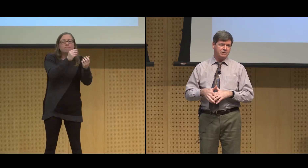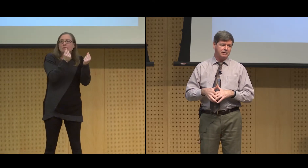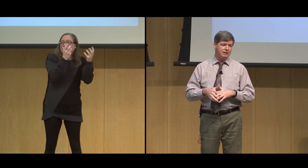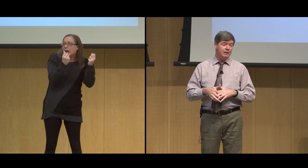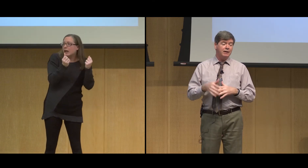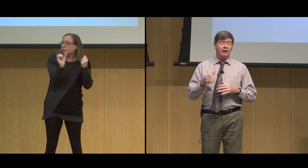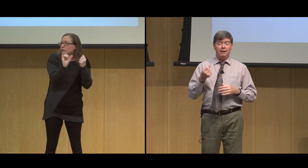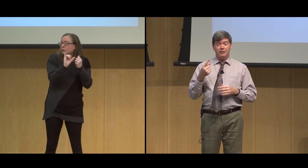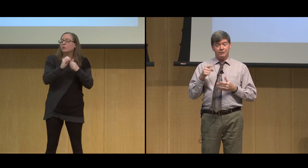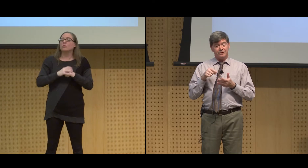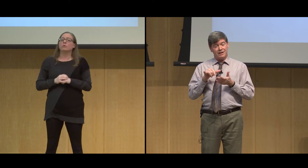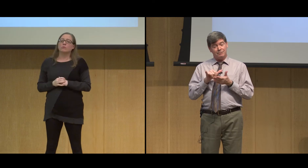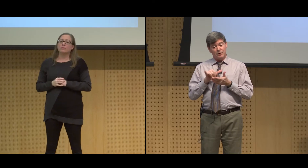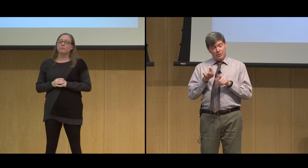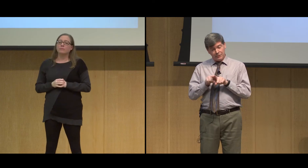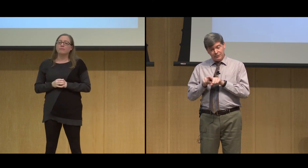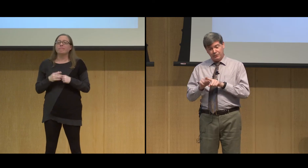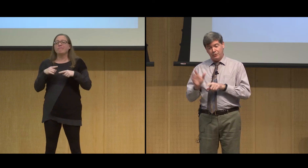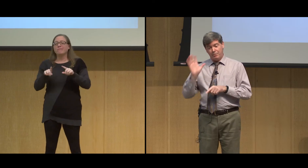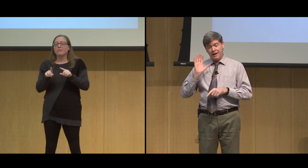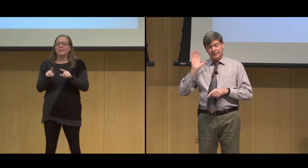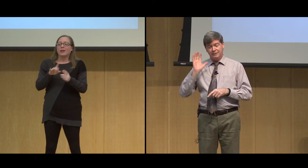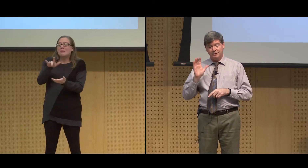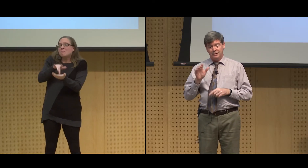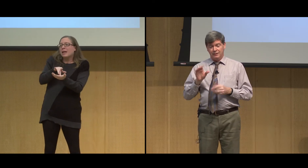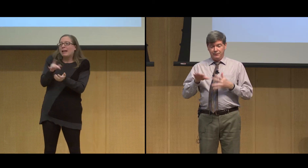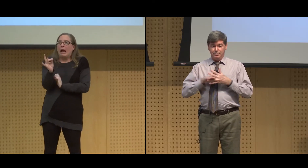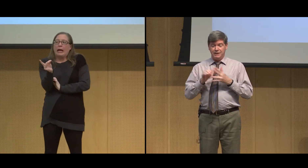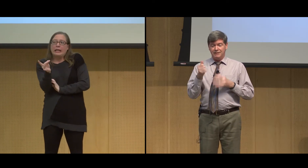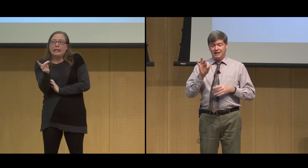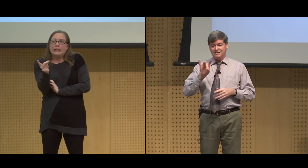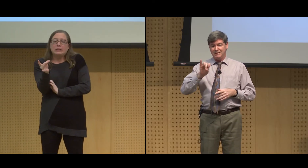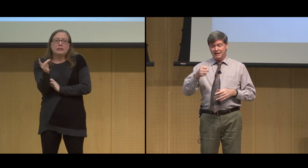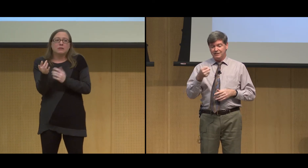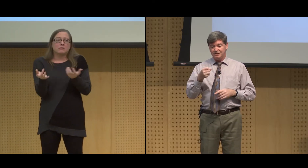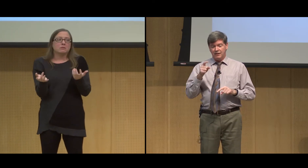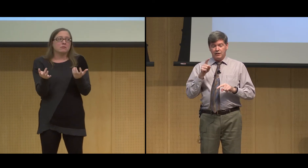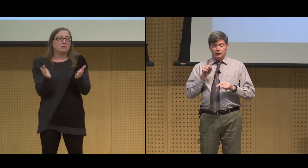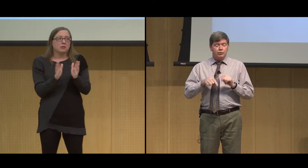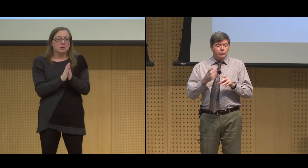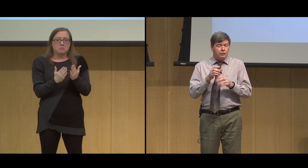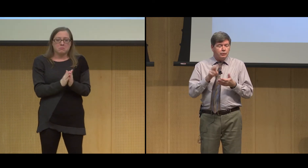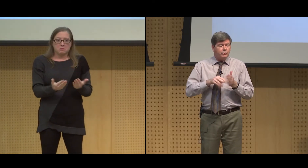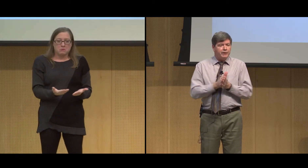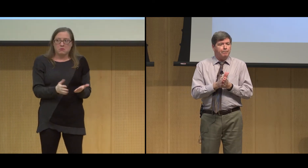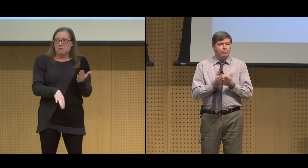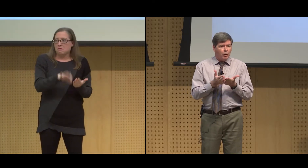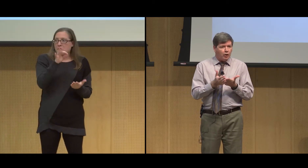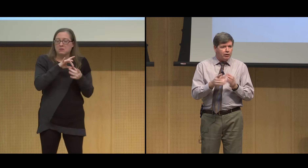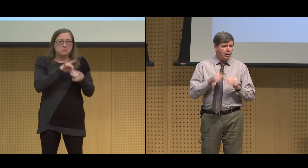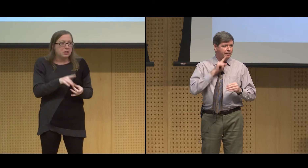And understand, also, you know, back in the mid-1980s, you couldn't--you couldn't read a book about Deaf Culture.